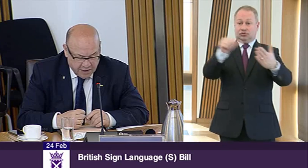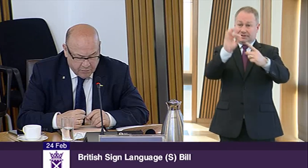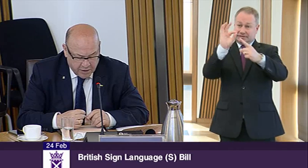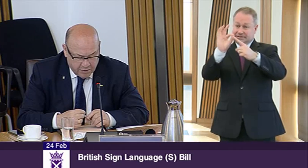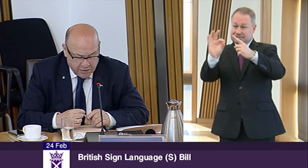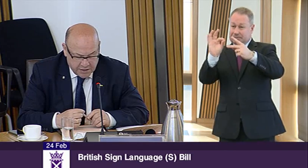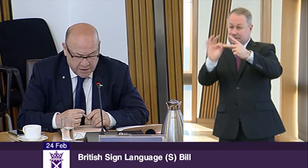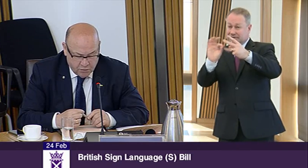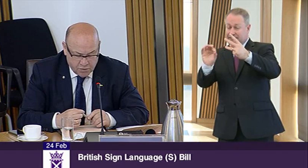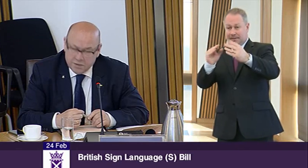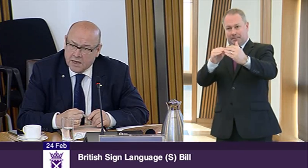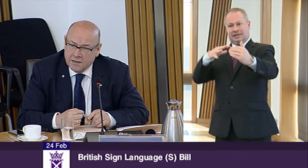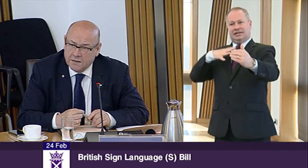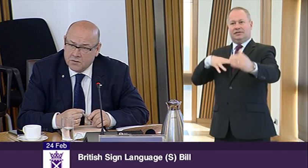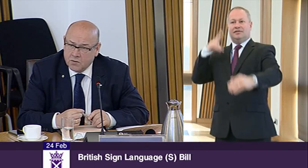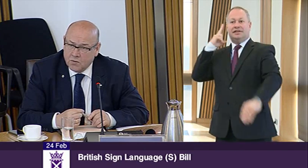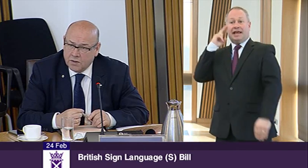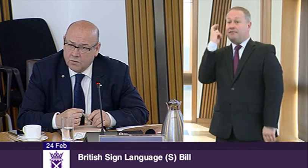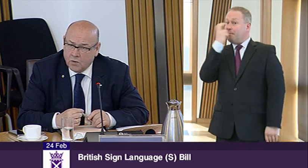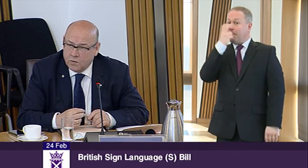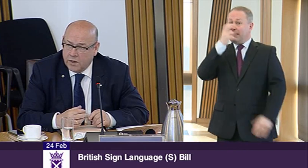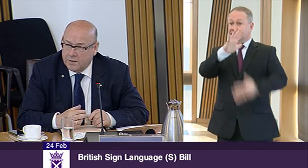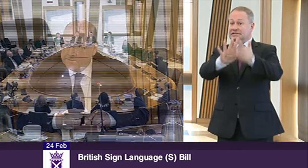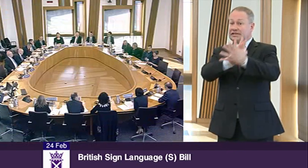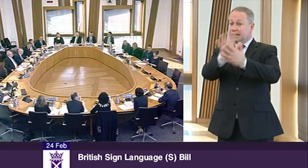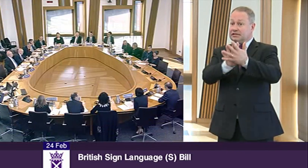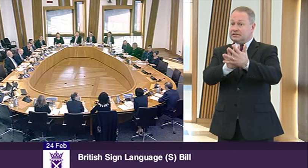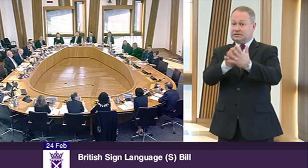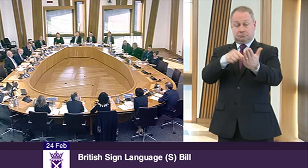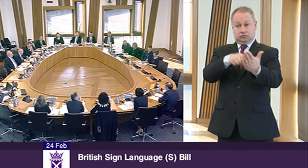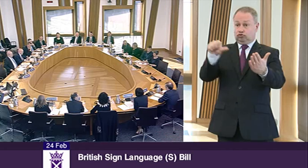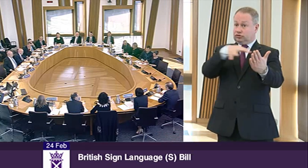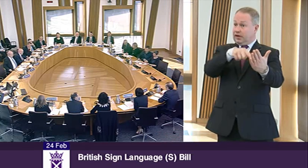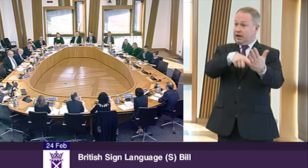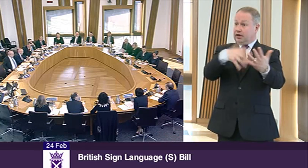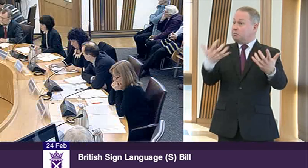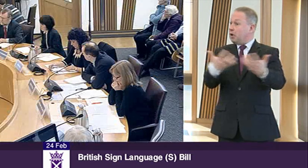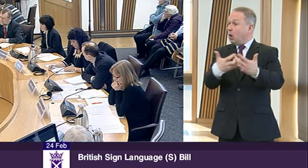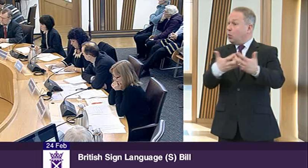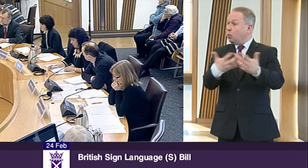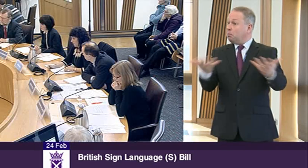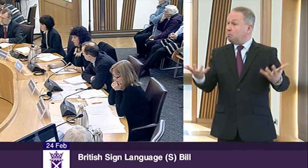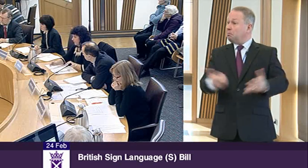specific reference to the needs of deafblind BSL users and, if so, in what way?